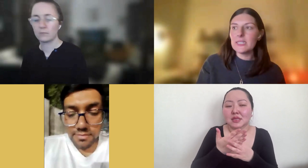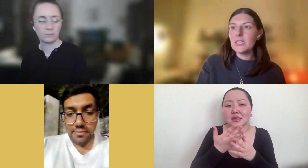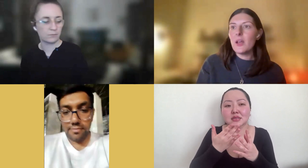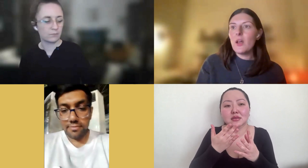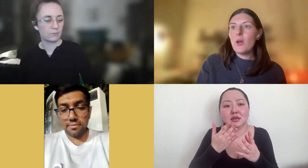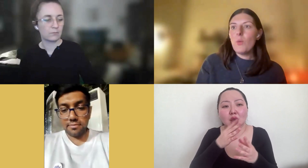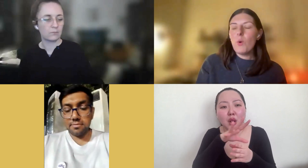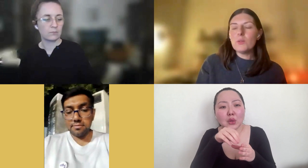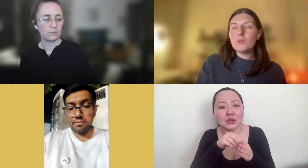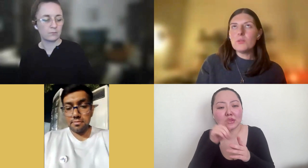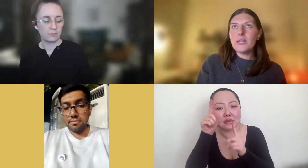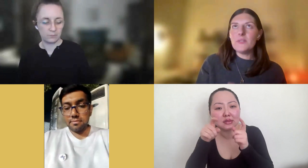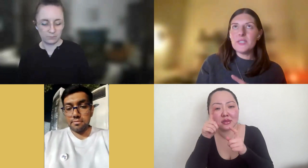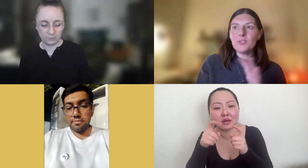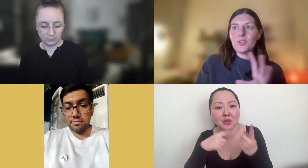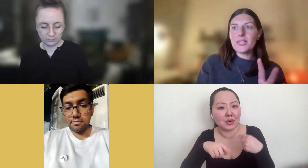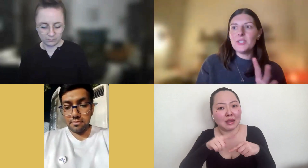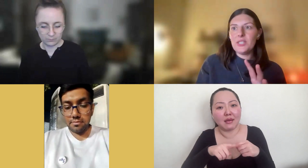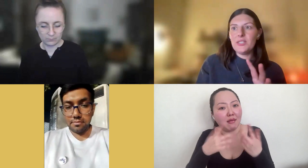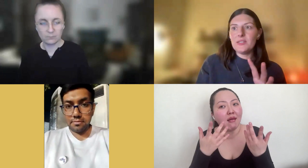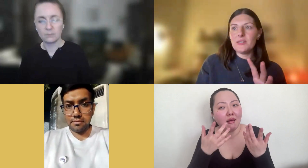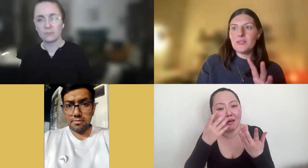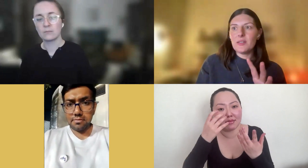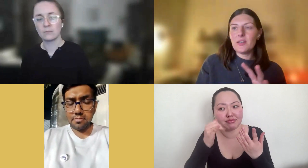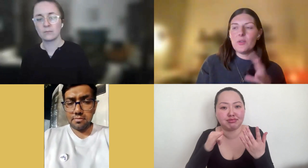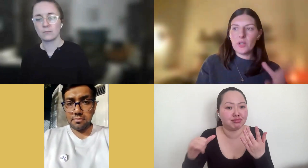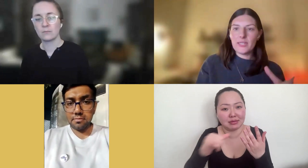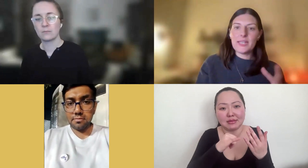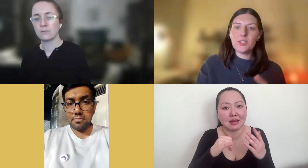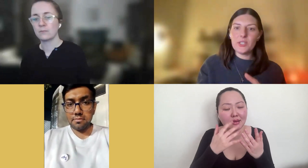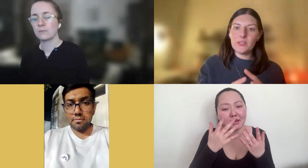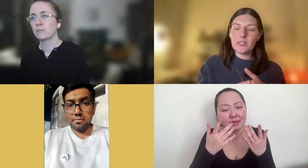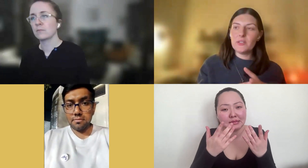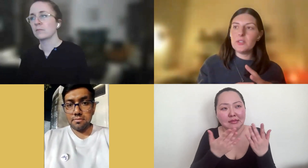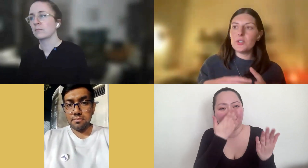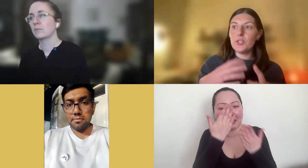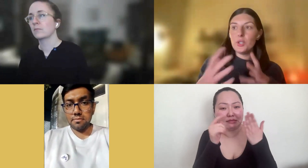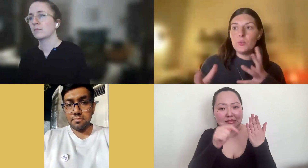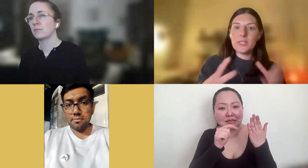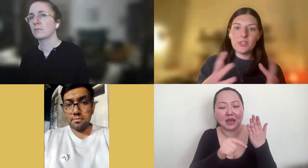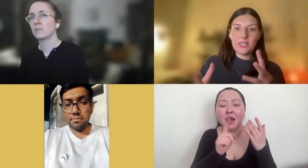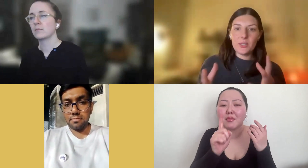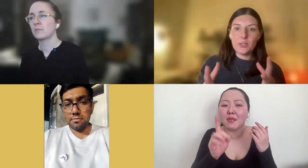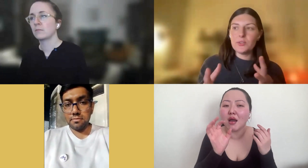facing. What innovative strategies can organisations, and do you potentially